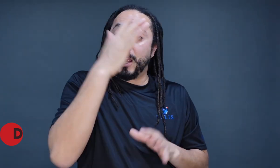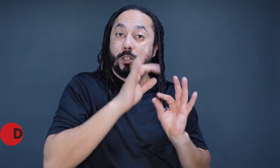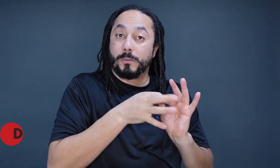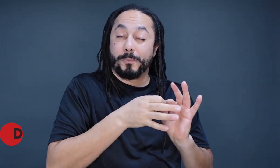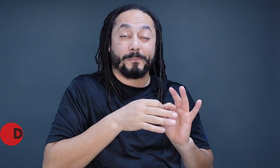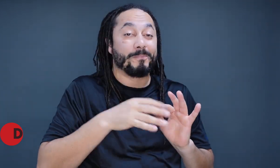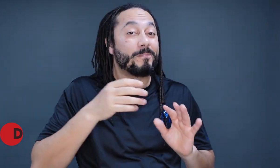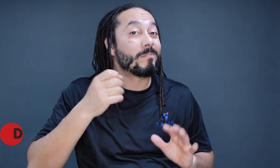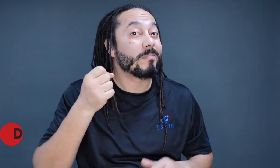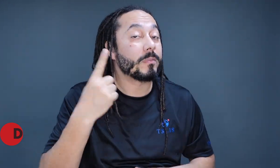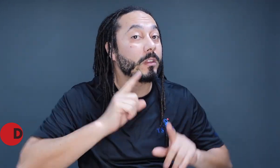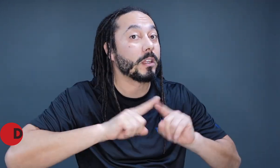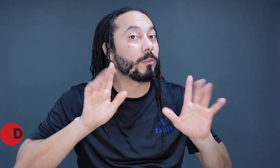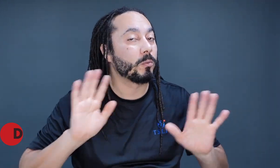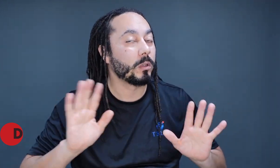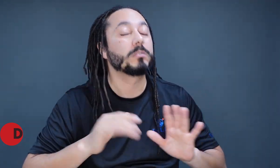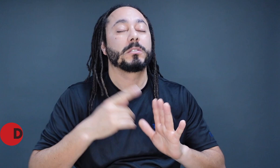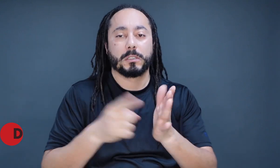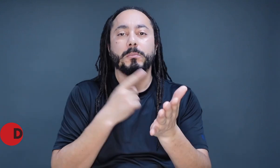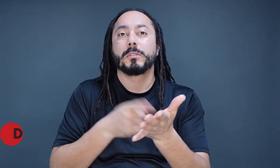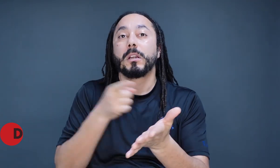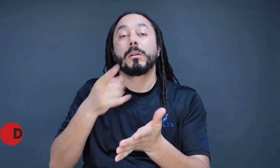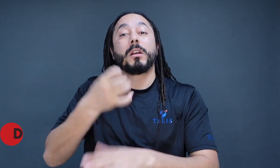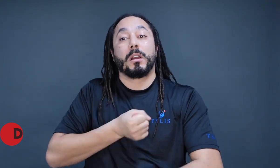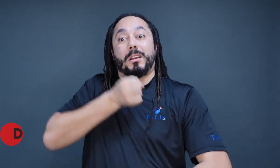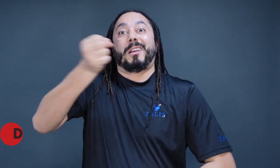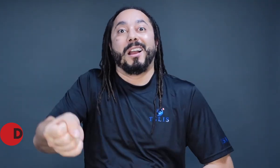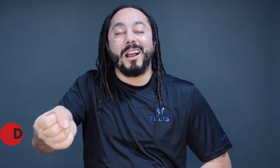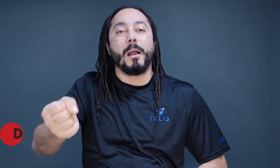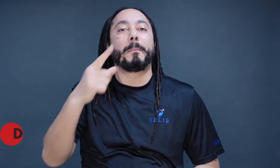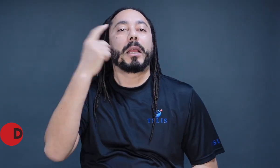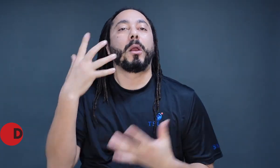for Black interpreters. However, sometimes the request is because